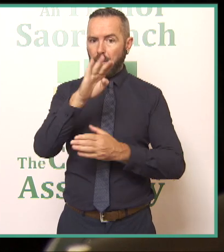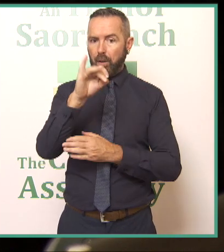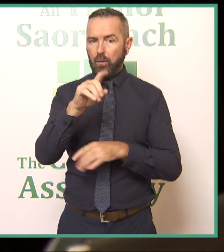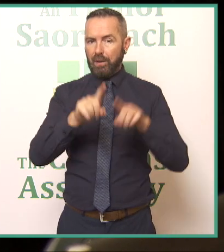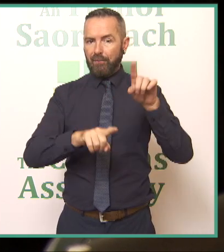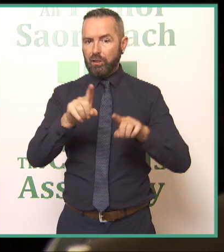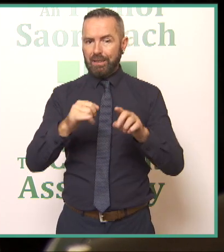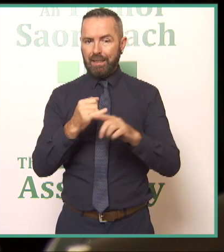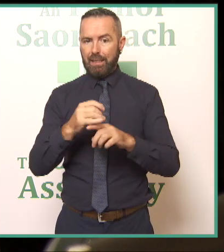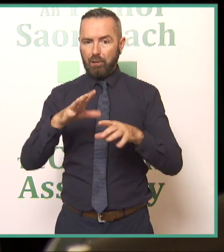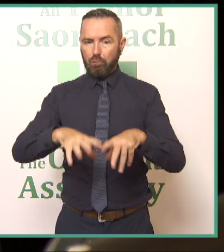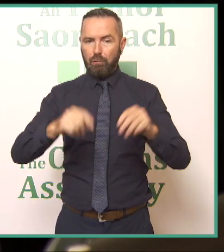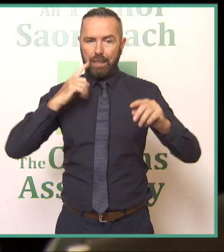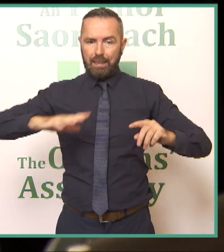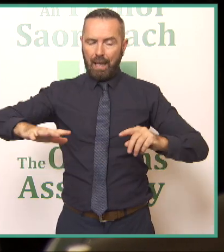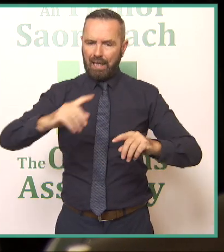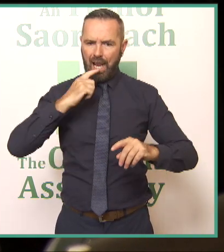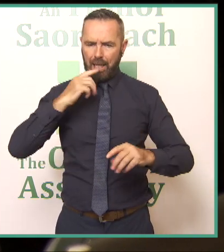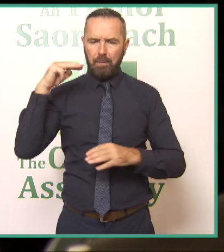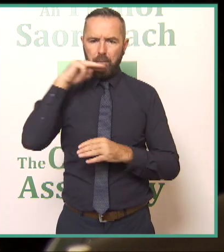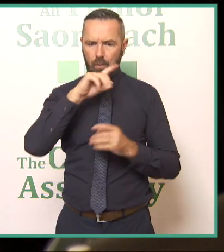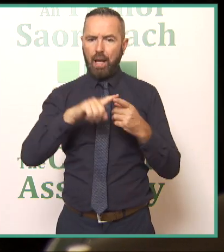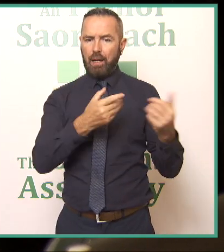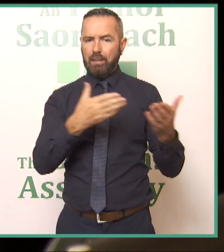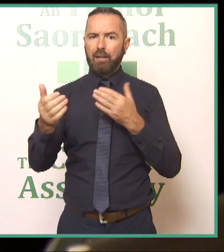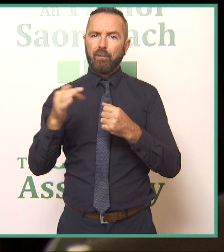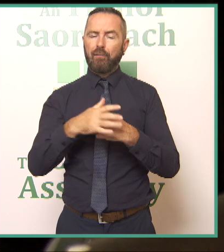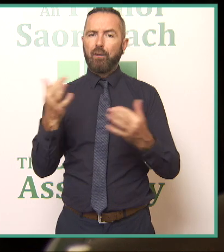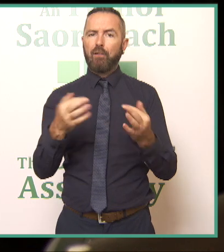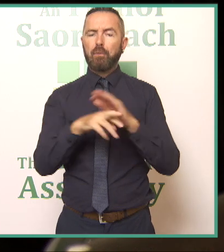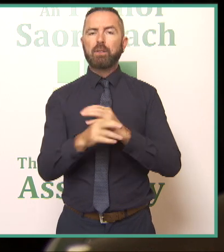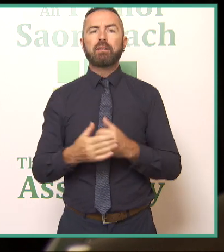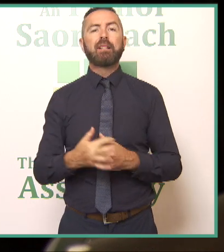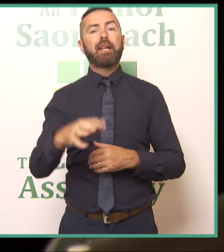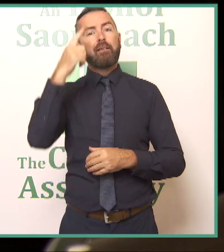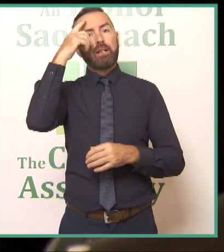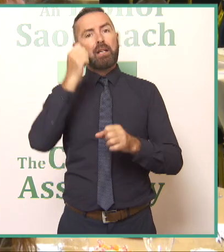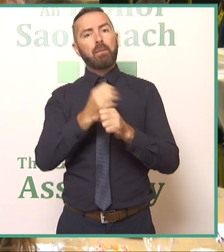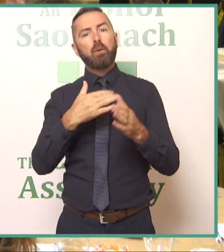can be hugely important and deliver for farmers if we take the kind of what I refer to as the